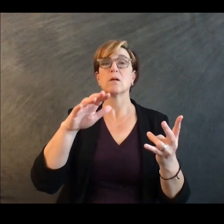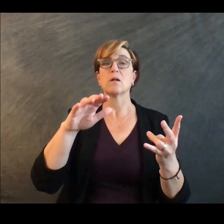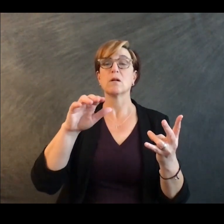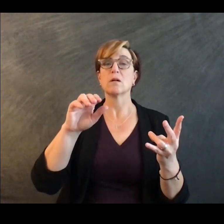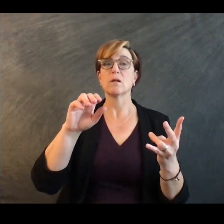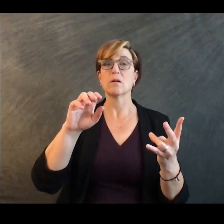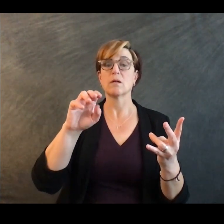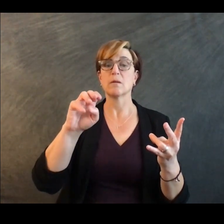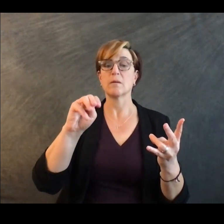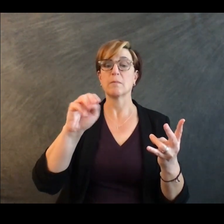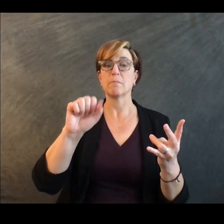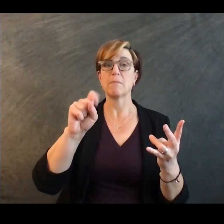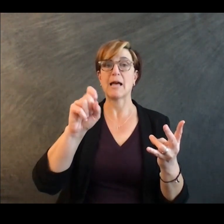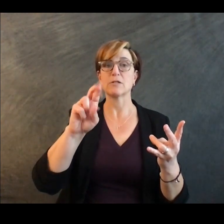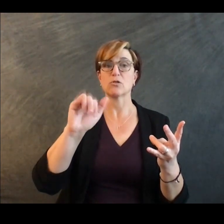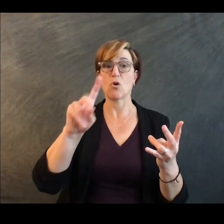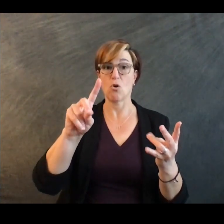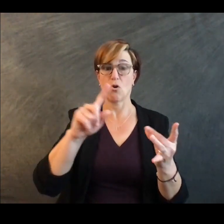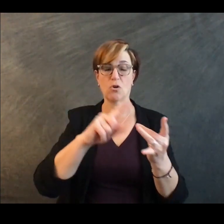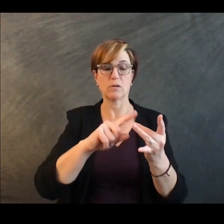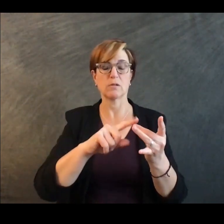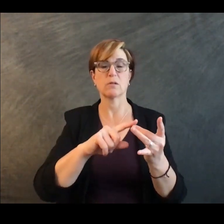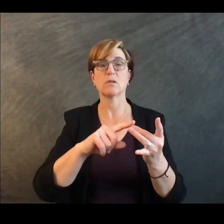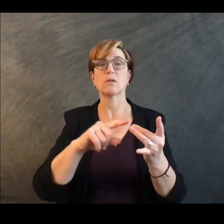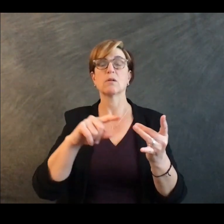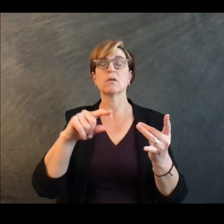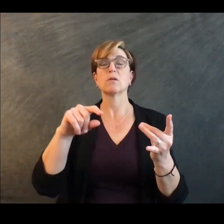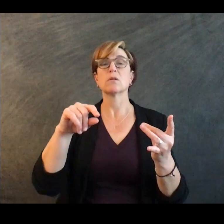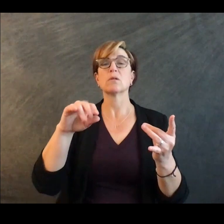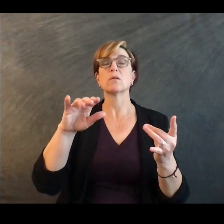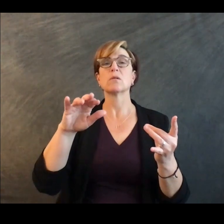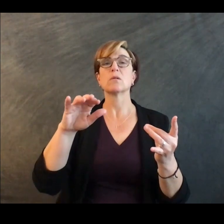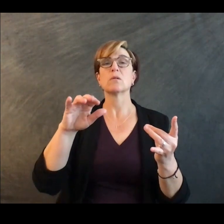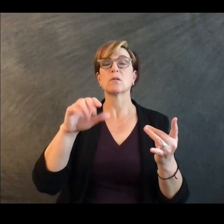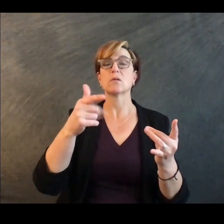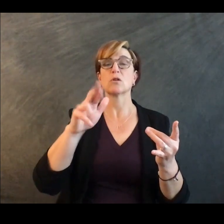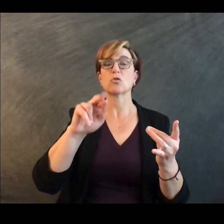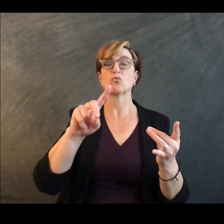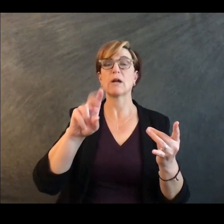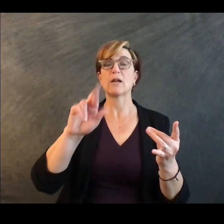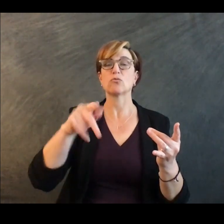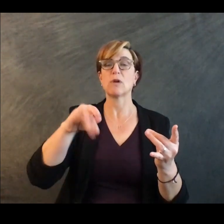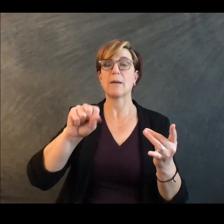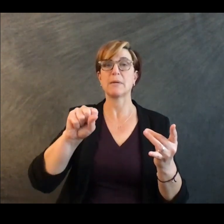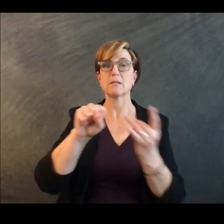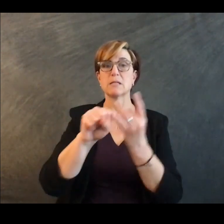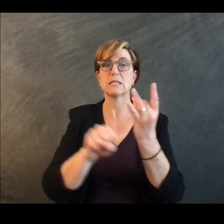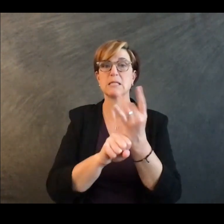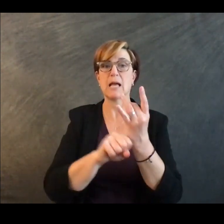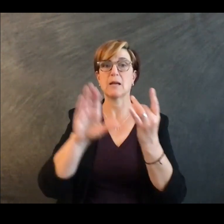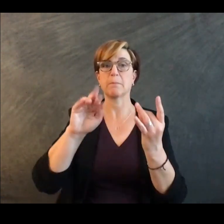Noah Wilcox CEO chairman of Grand Rapids State Bank and we had numerous others